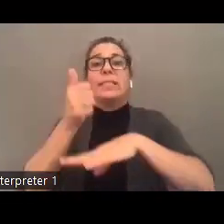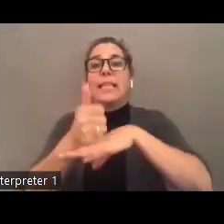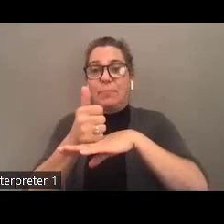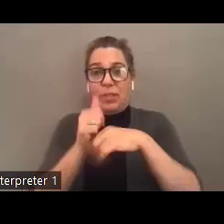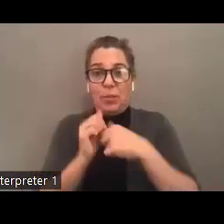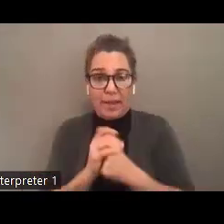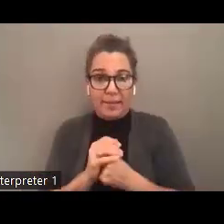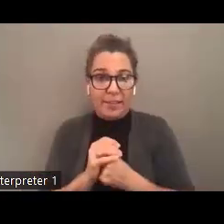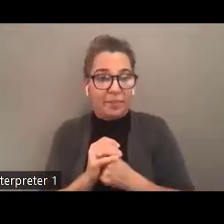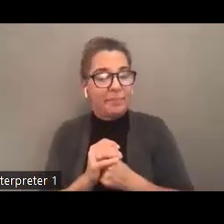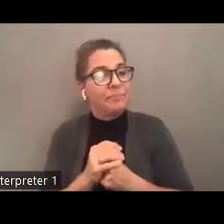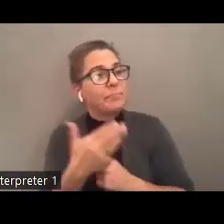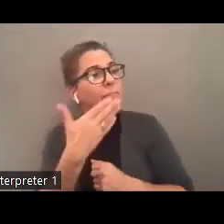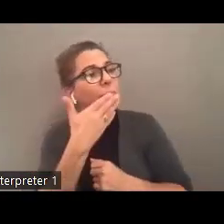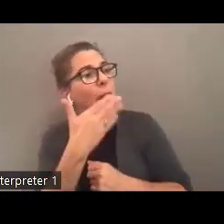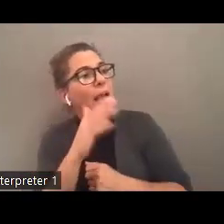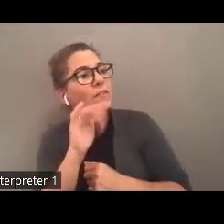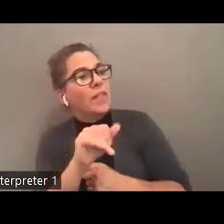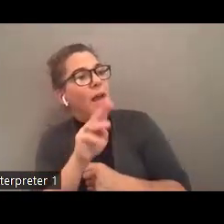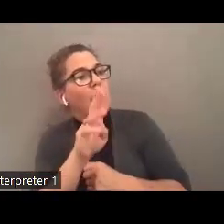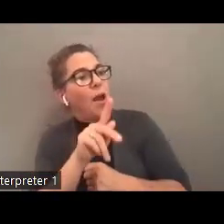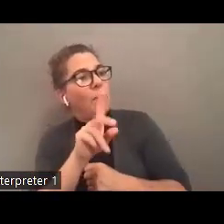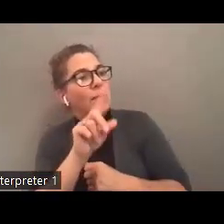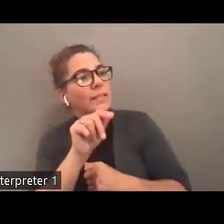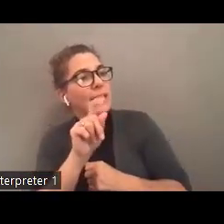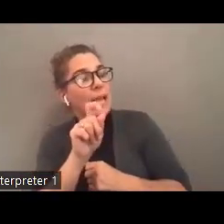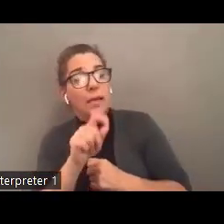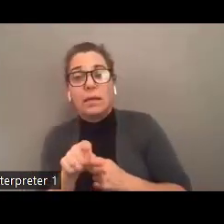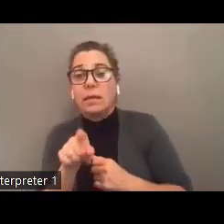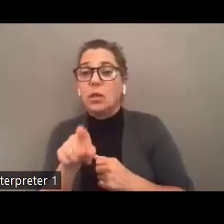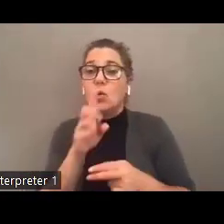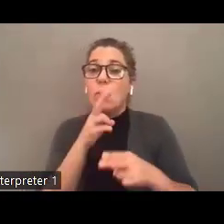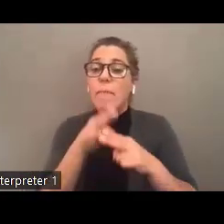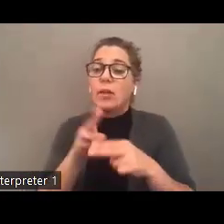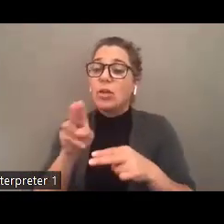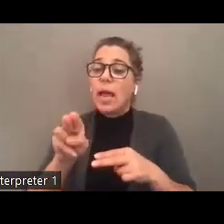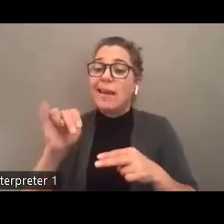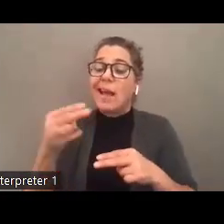Elyse Sullivan: Thanks for the update. And you mentioned that NIH just released a supplement